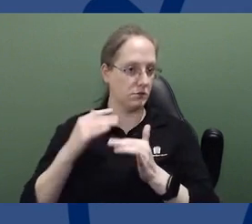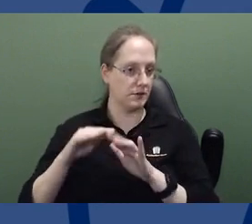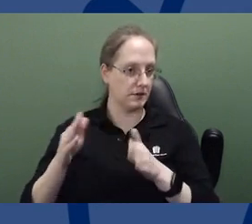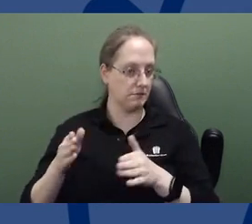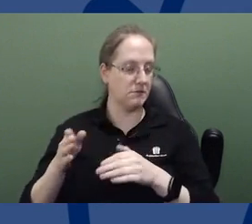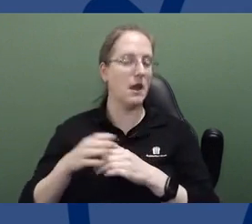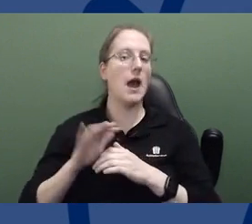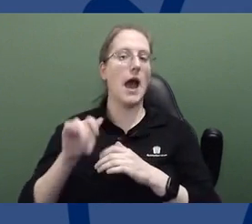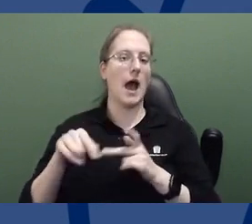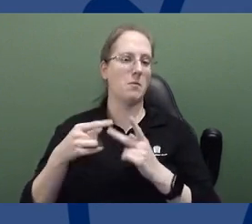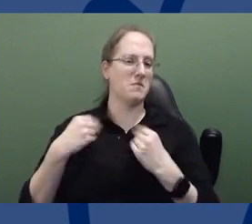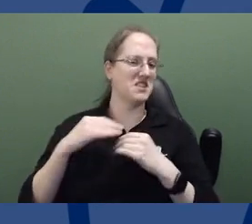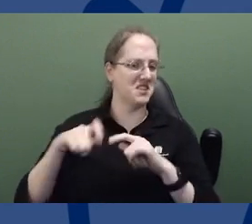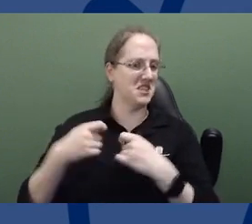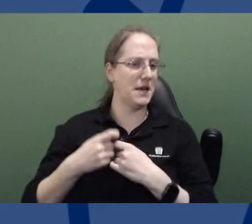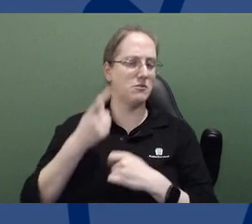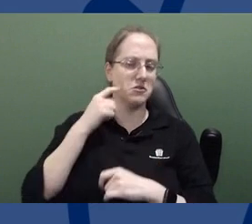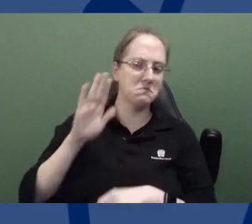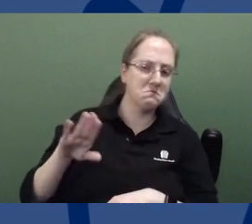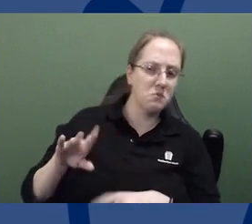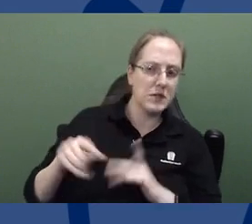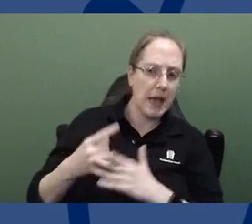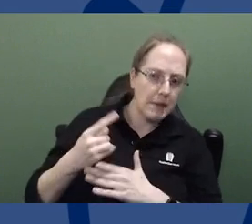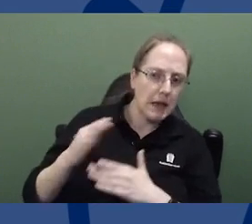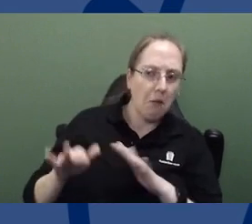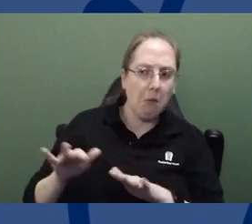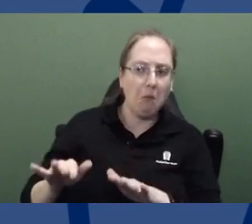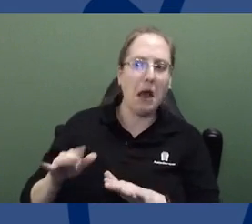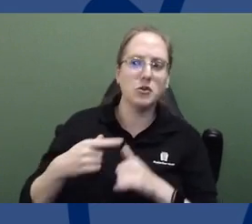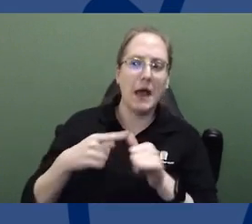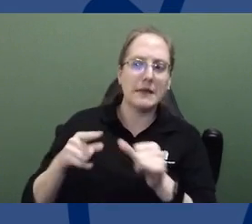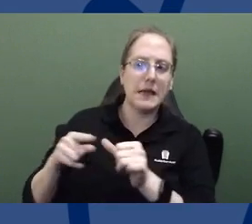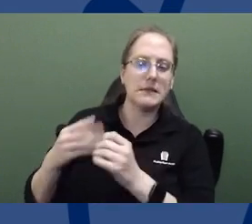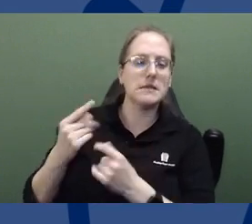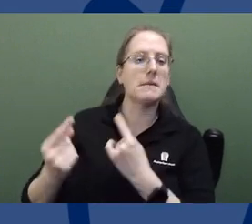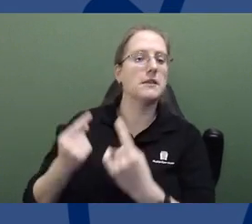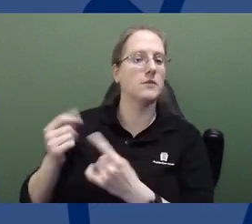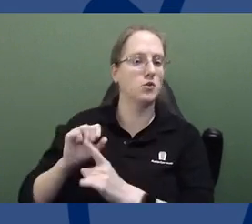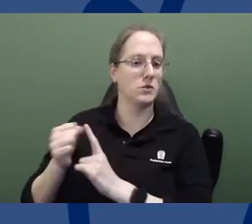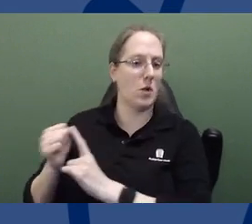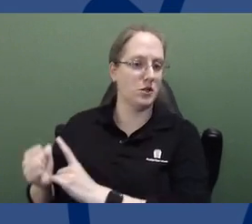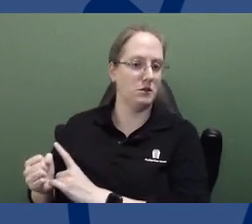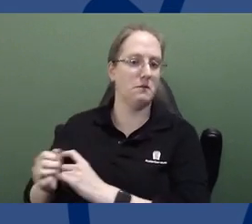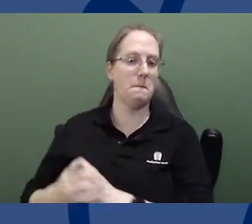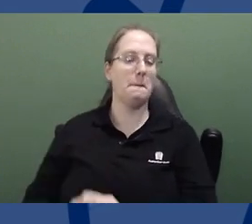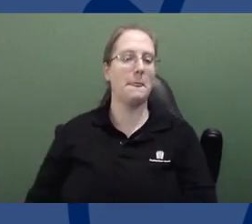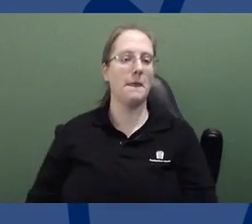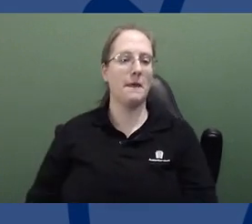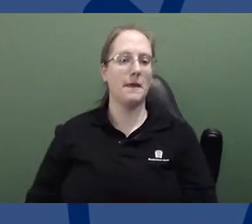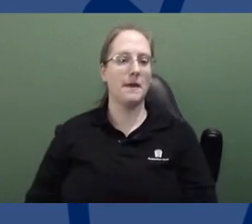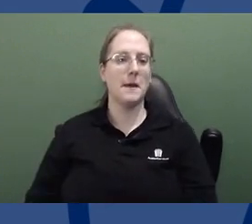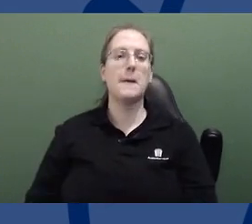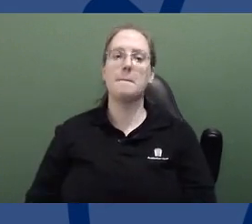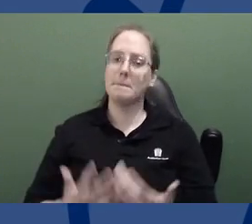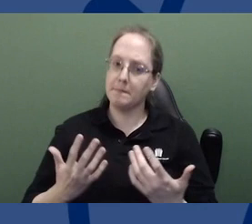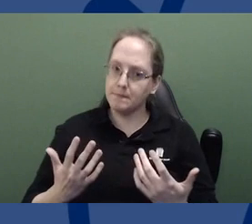and answer sort of individual cases on that. But we are definitely trying to move the bulk